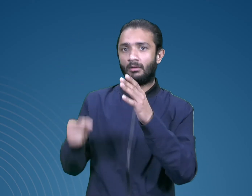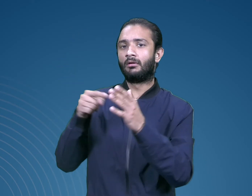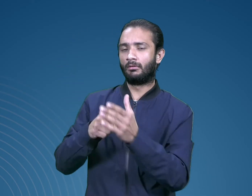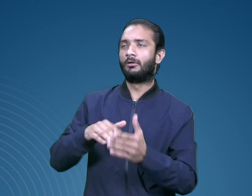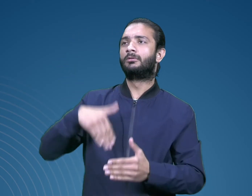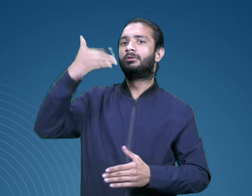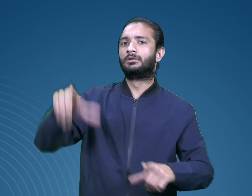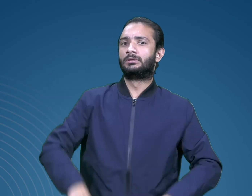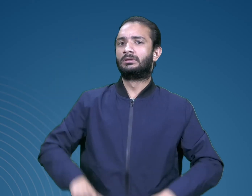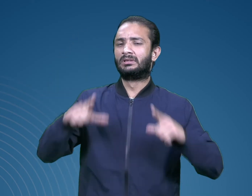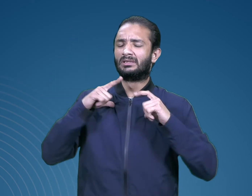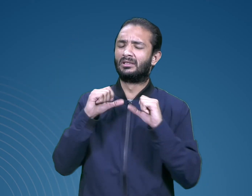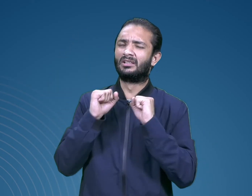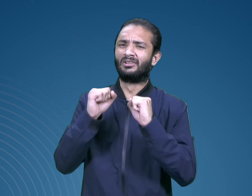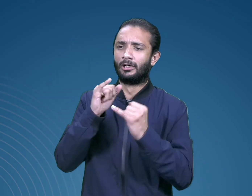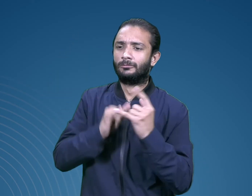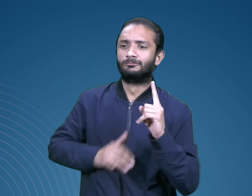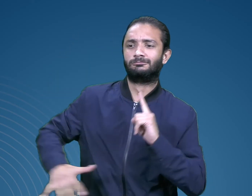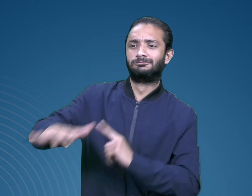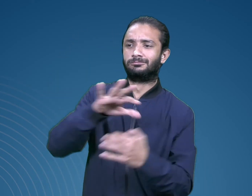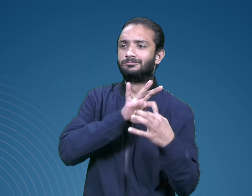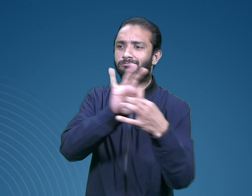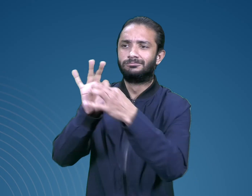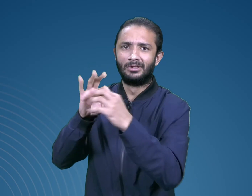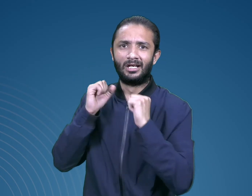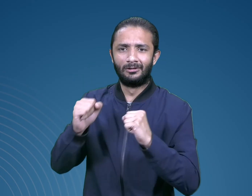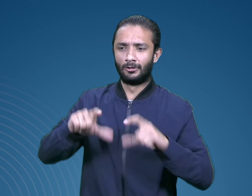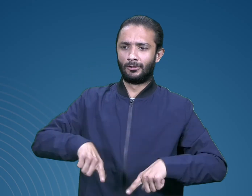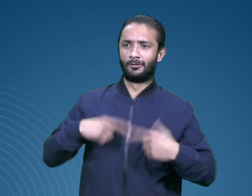Therefore deaf individuals end up facing challenges in society.